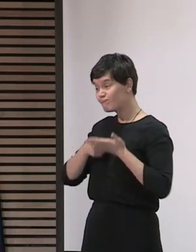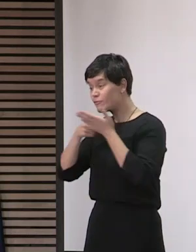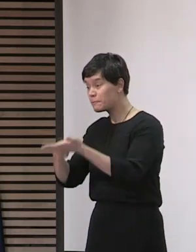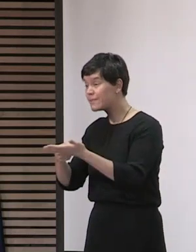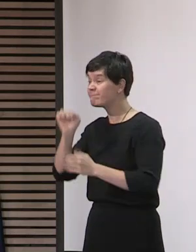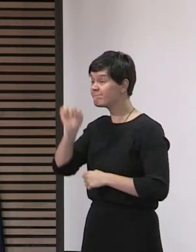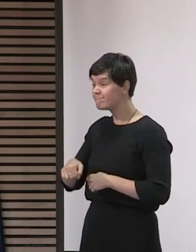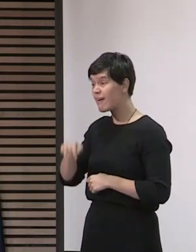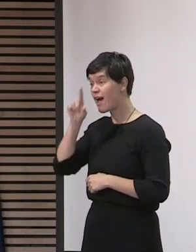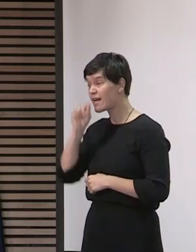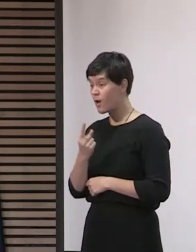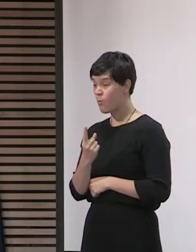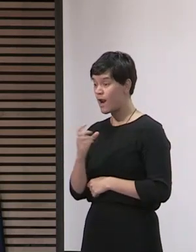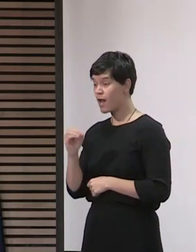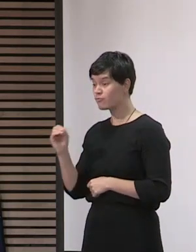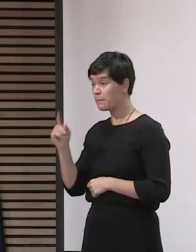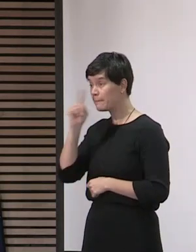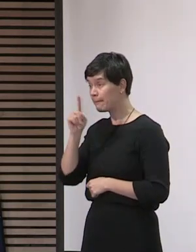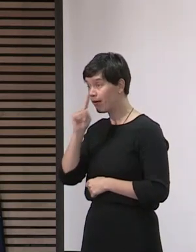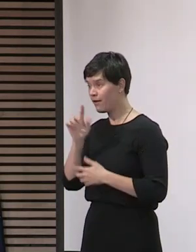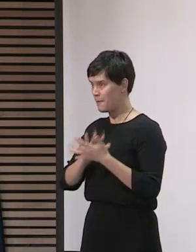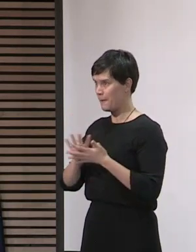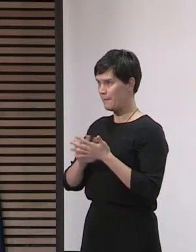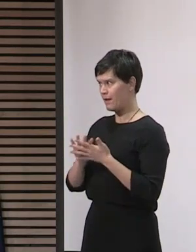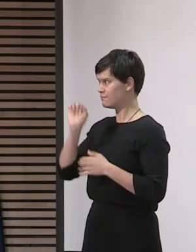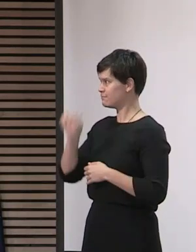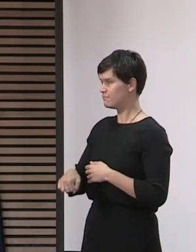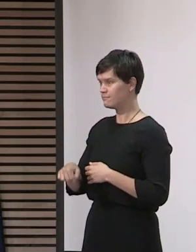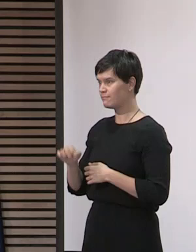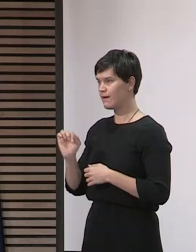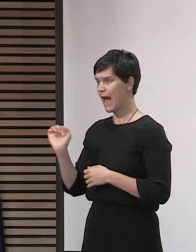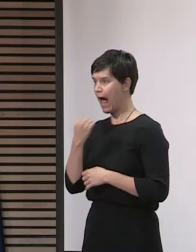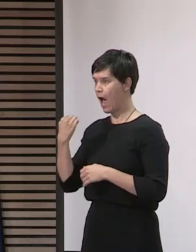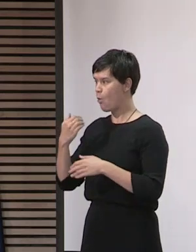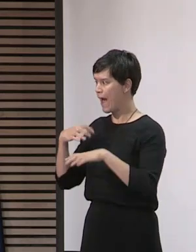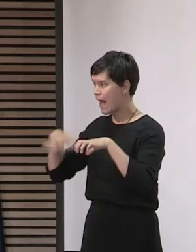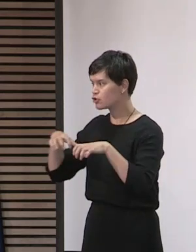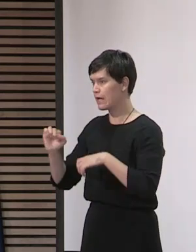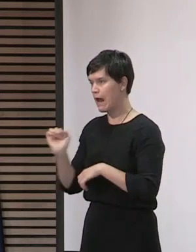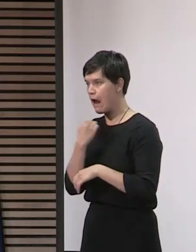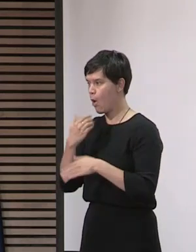making these decisions shows the success we have had to date as a country in fighting